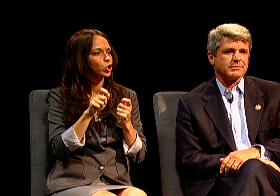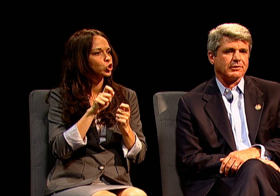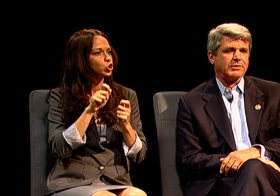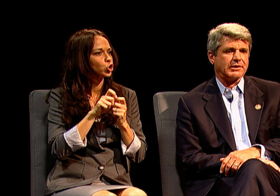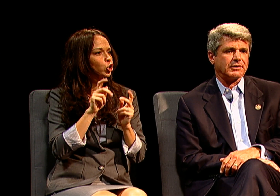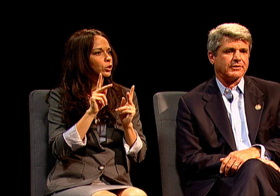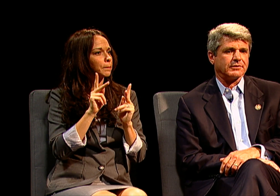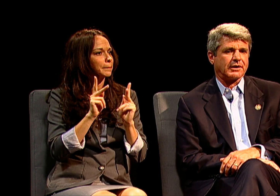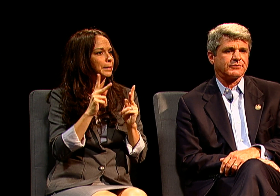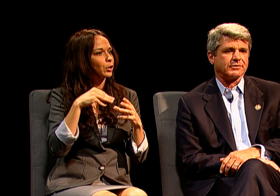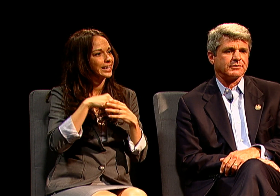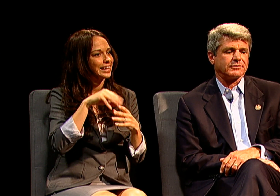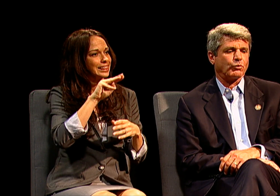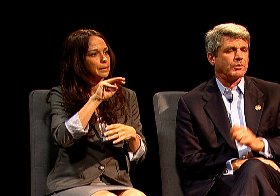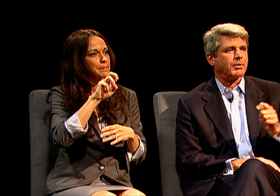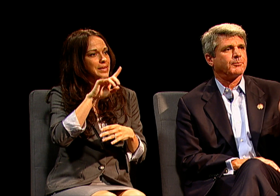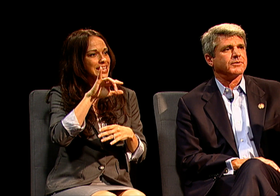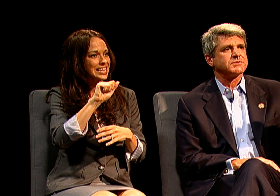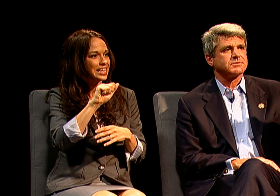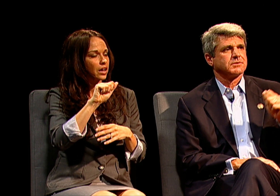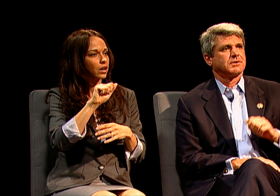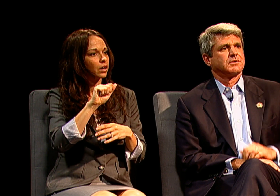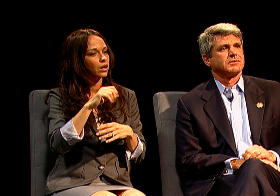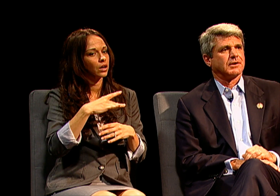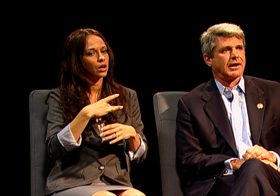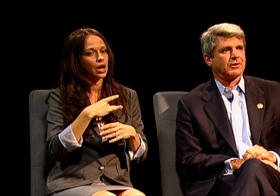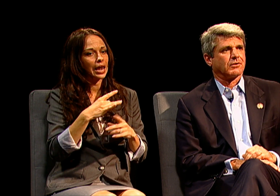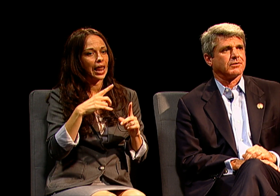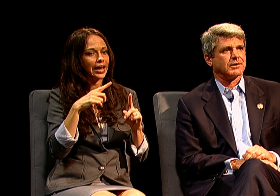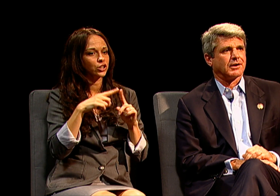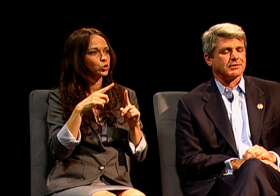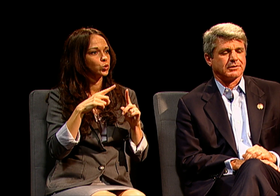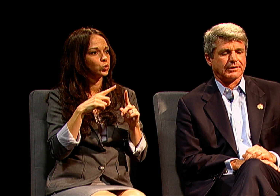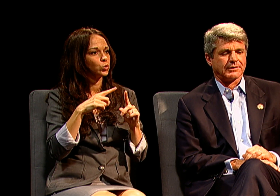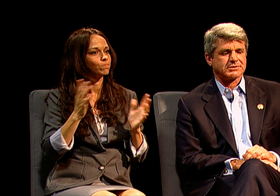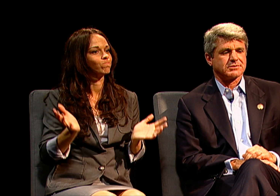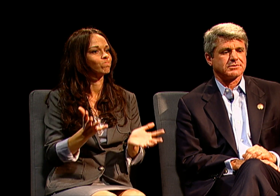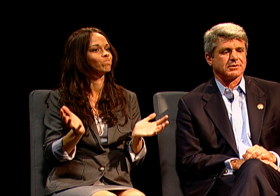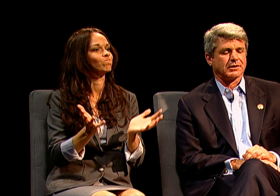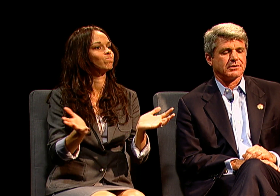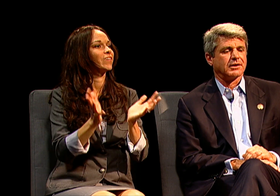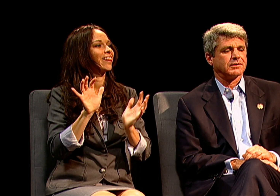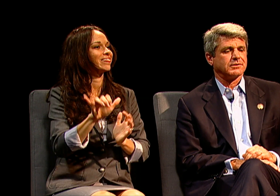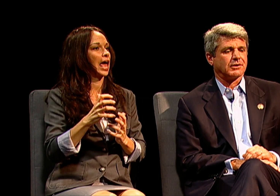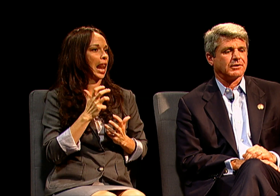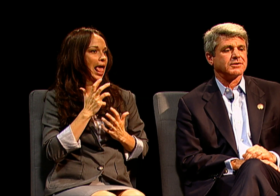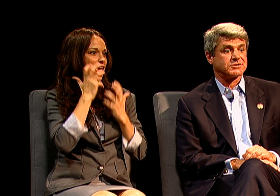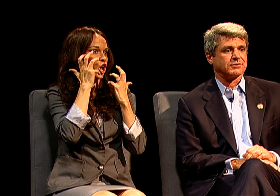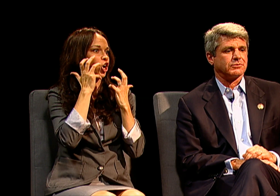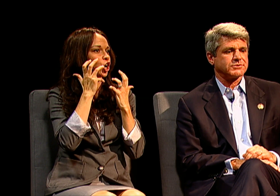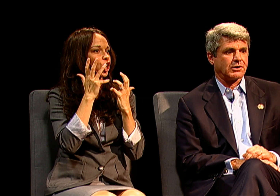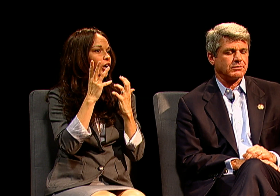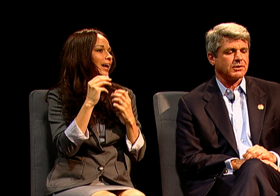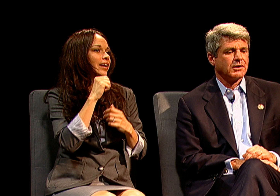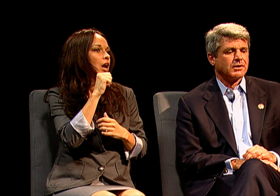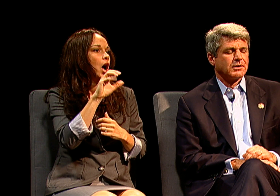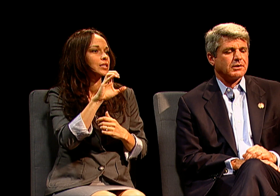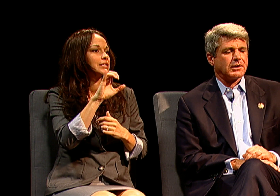IN THE MEDIA THAT LIKE TO WHIP UP THIS ANGER AND THIS UNCIVIL TONE.